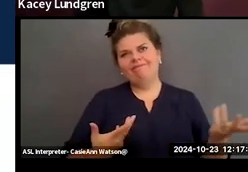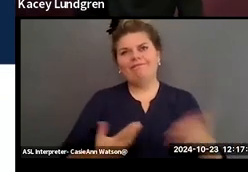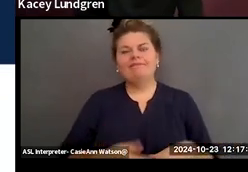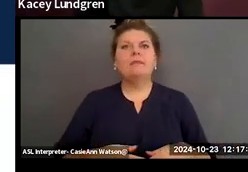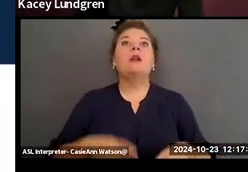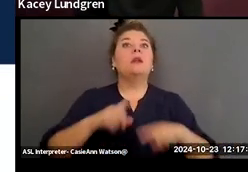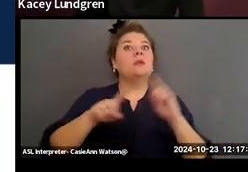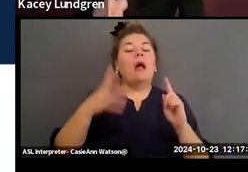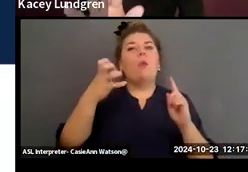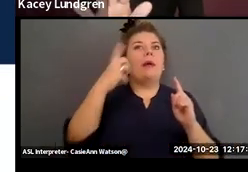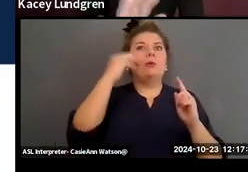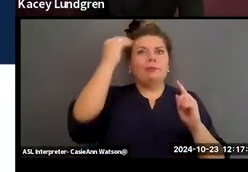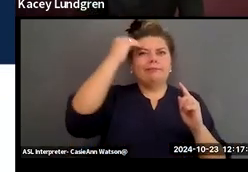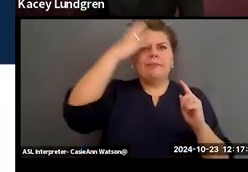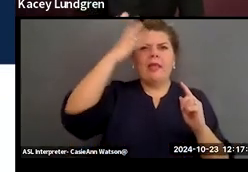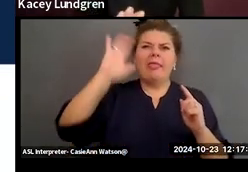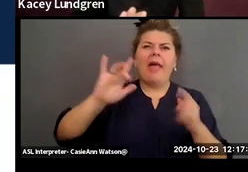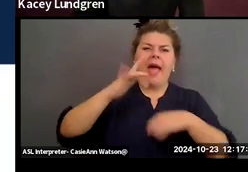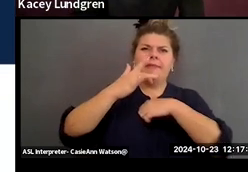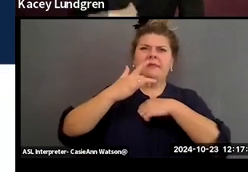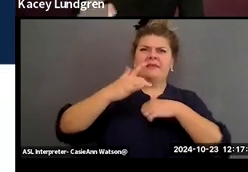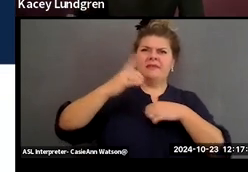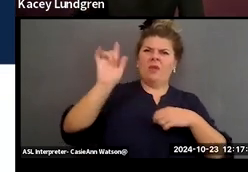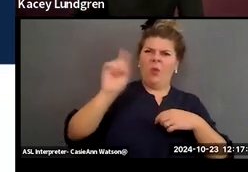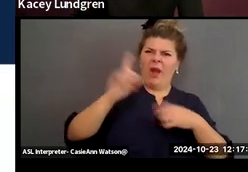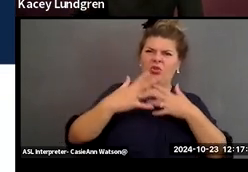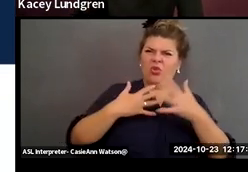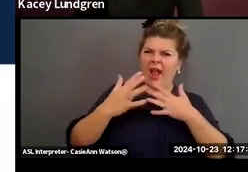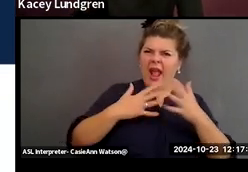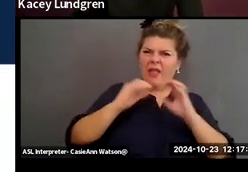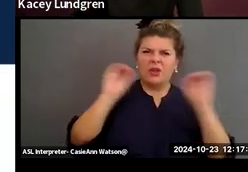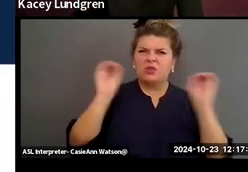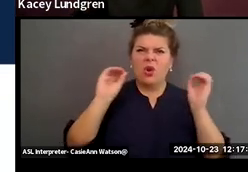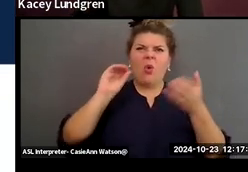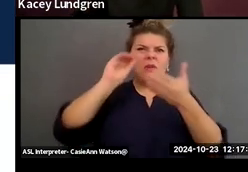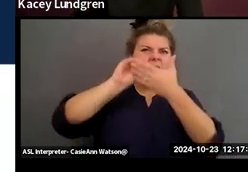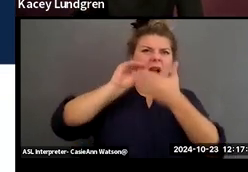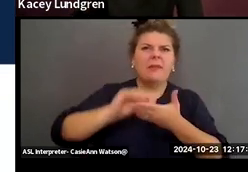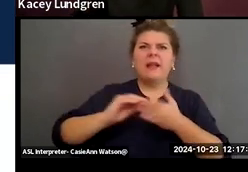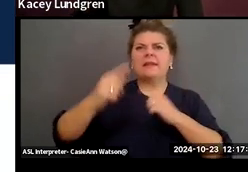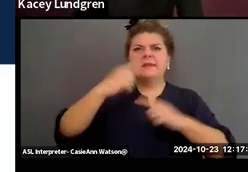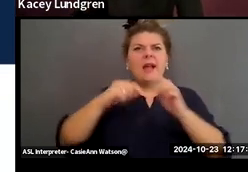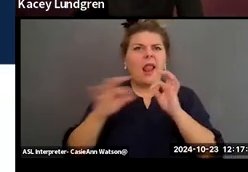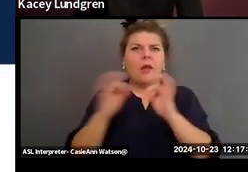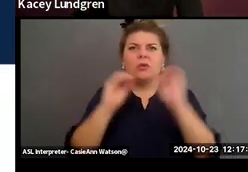So I want you to take note of this area where there's really no documented sign language available.